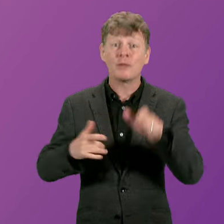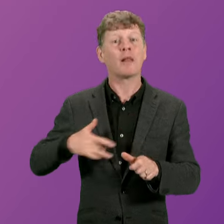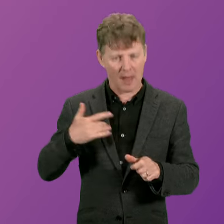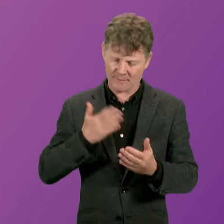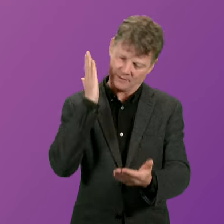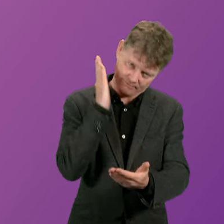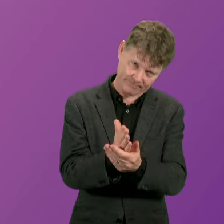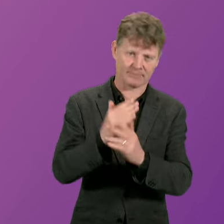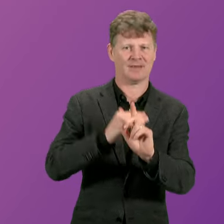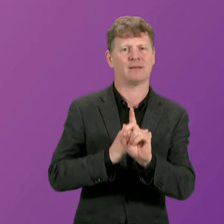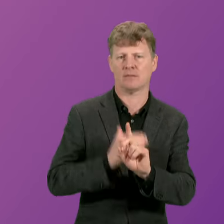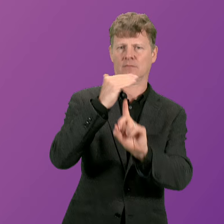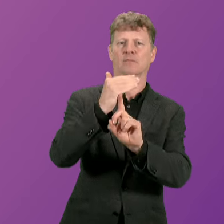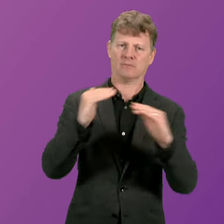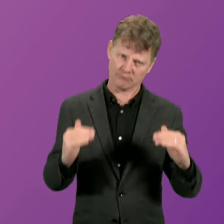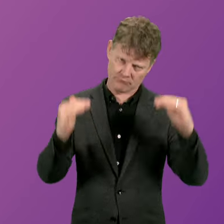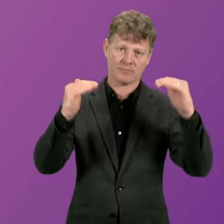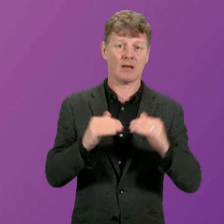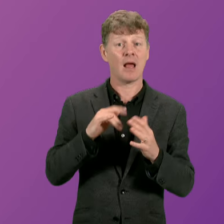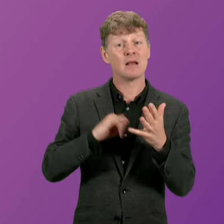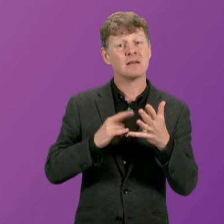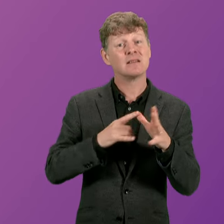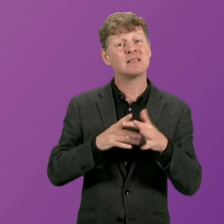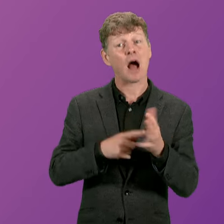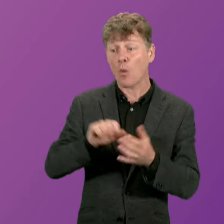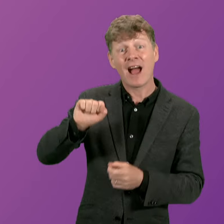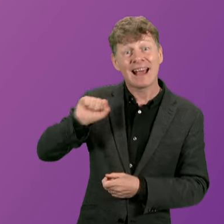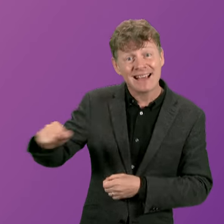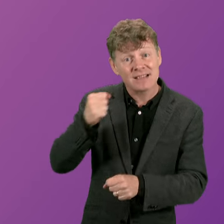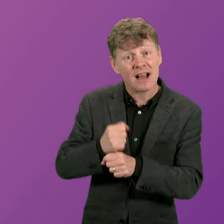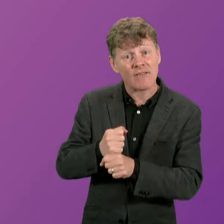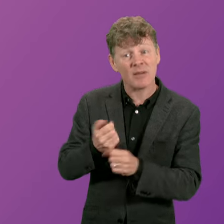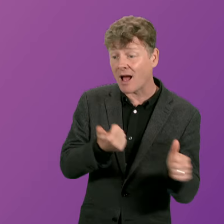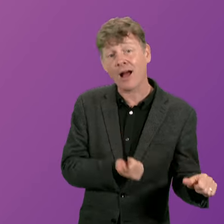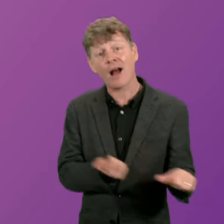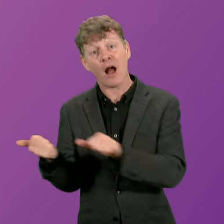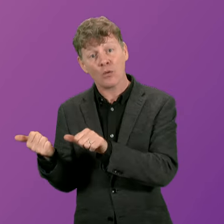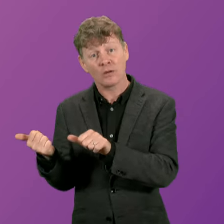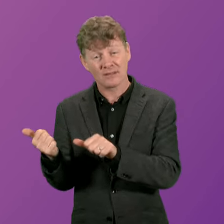When Anas Sarwar’s party left office, people in this country got 412 hours of funded early